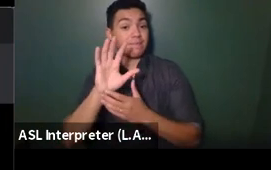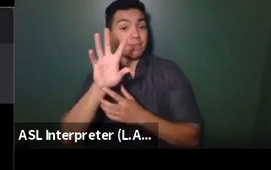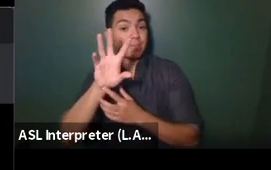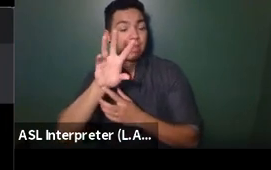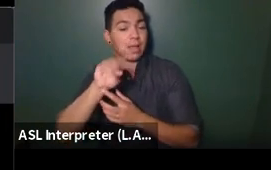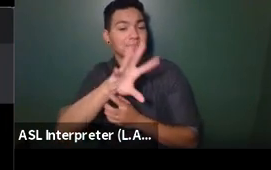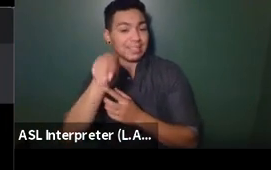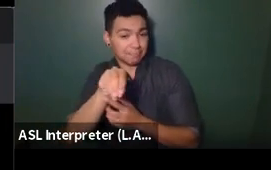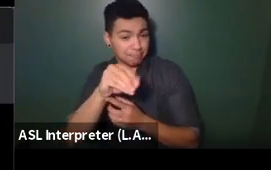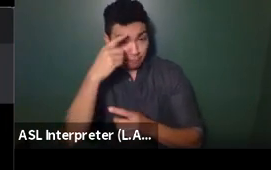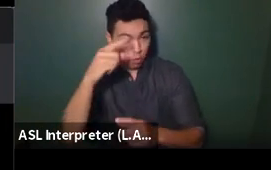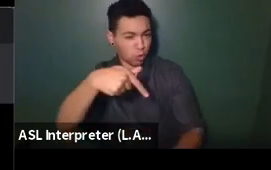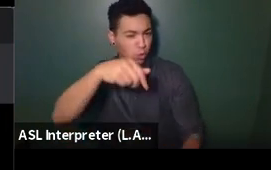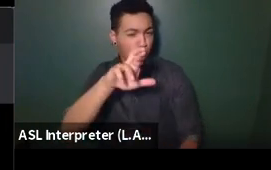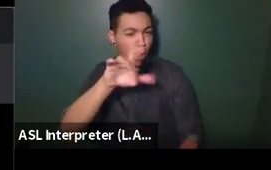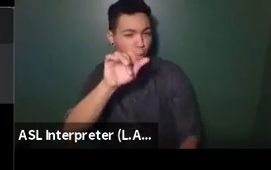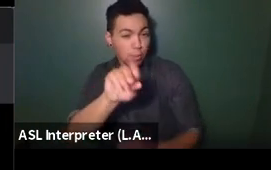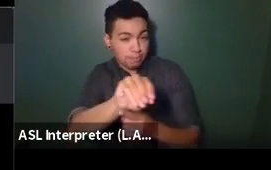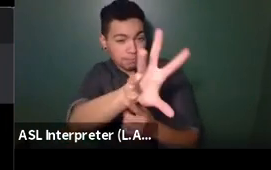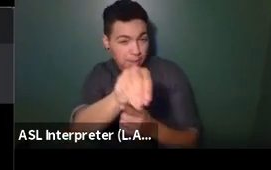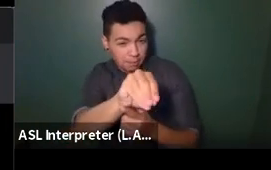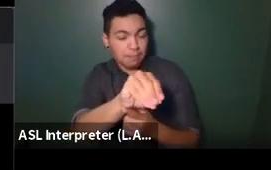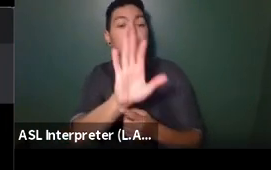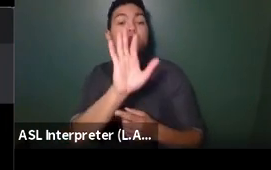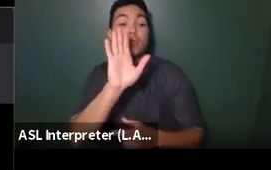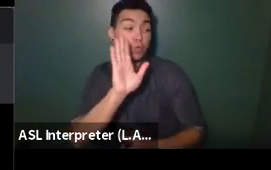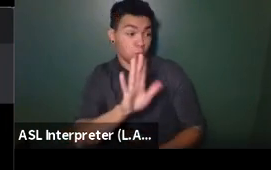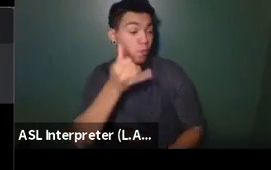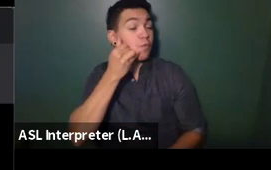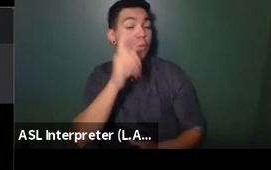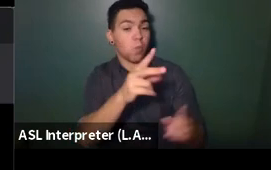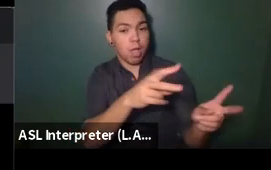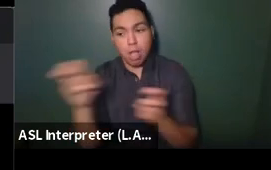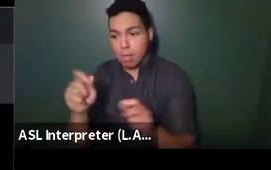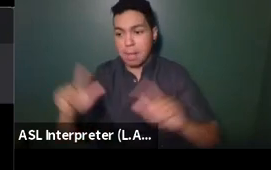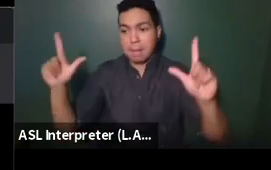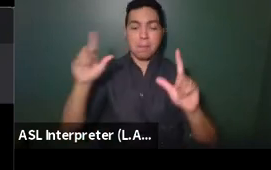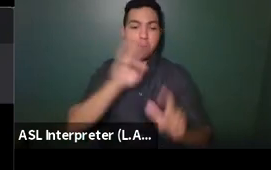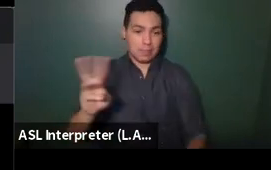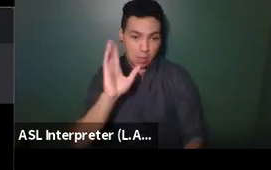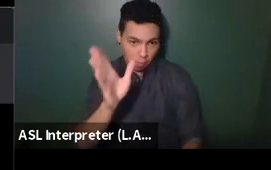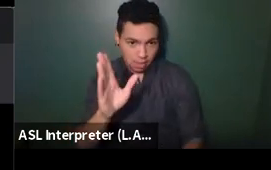Jeff Crawford: QR code, most likely your phone will take you right to the website and you can do that and it is a Google form.